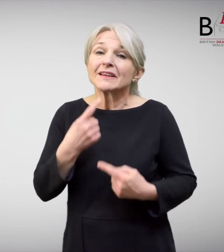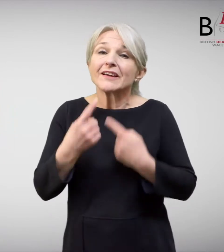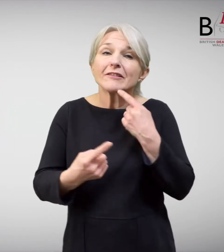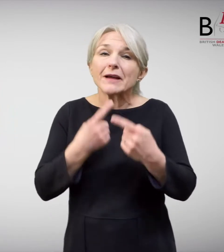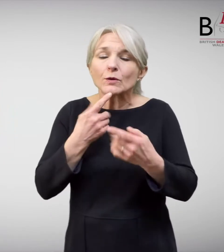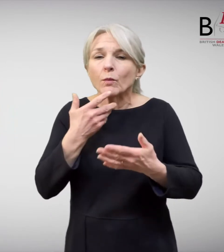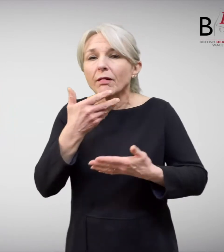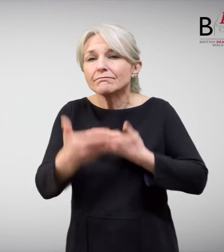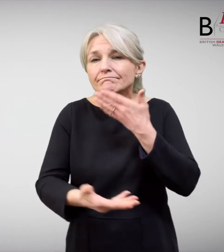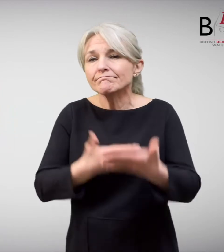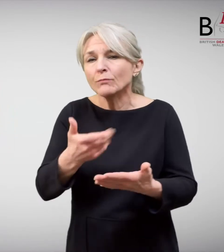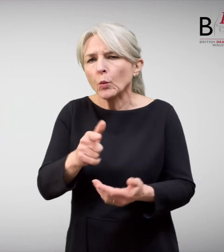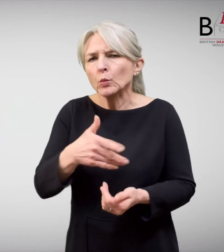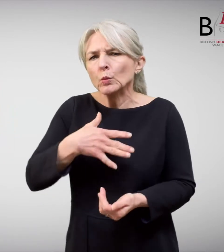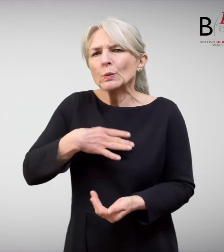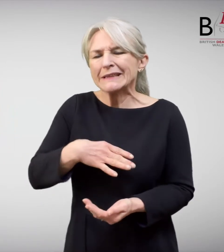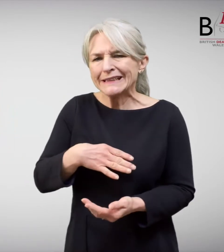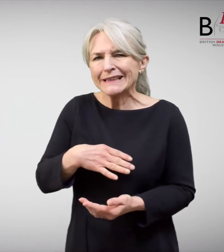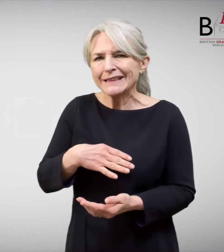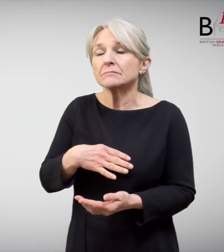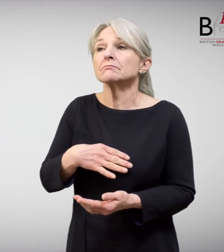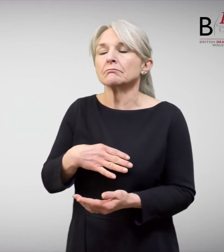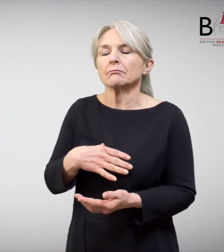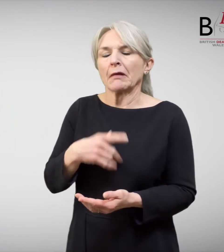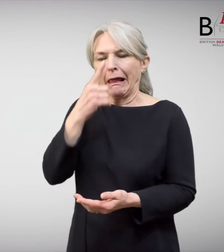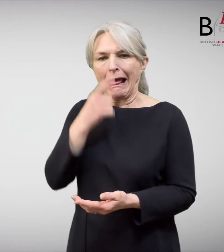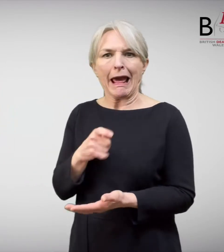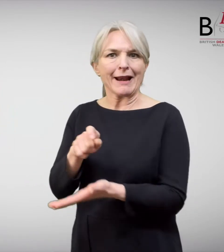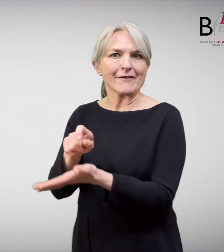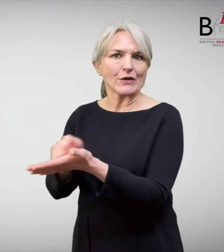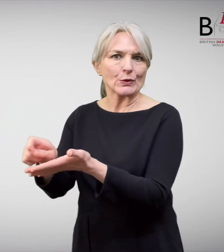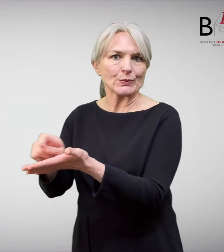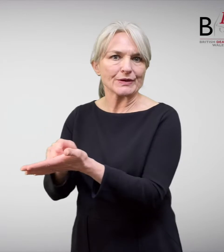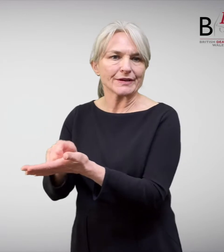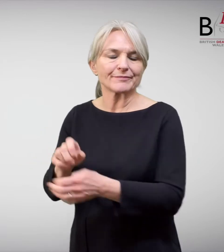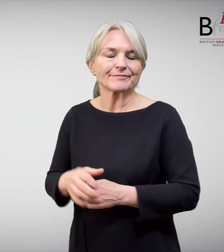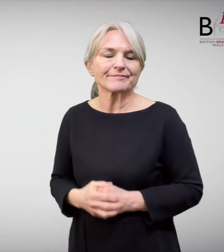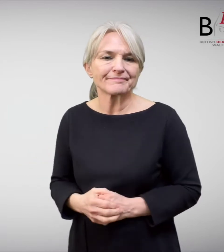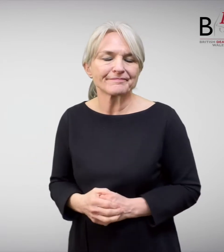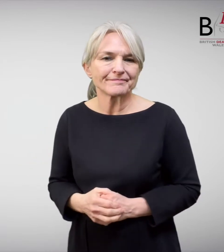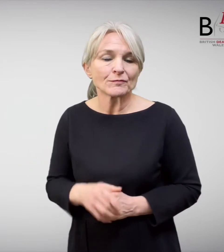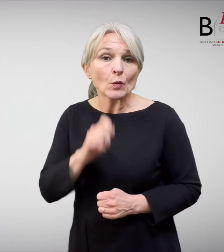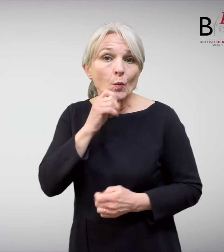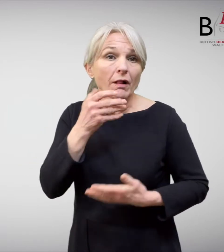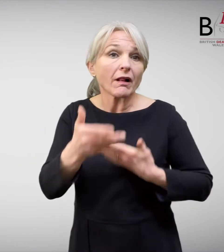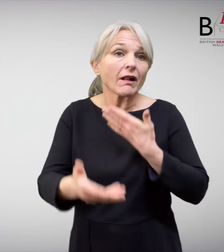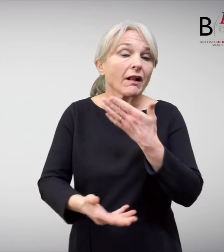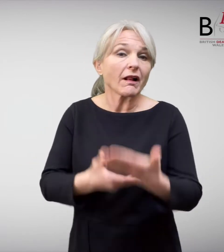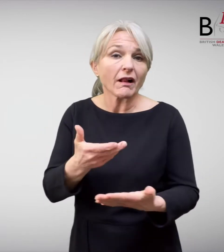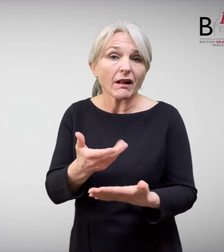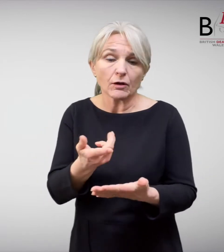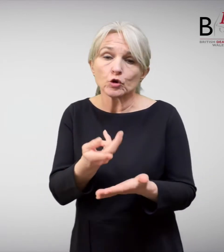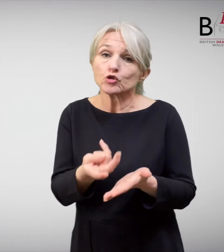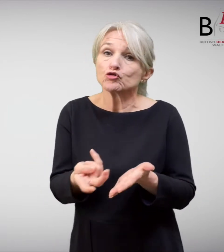This video will explain what you need to do so you are ready to vote. You will find out about: